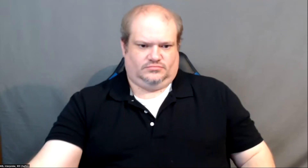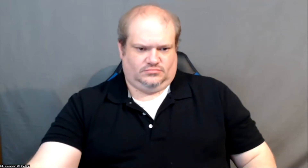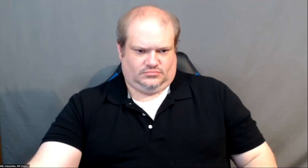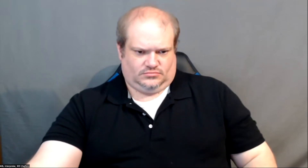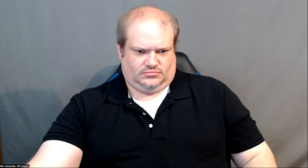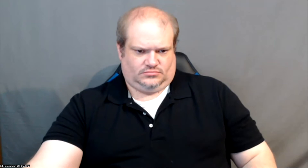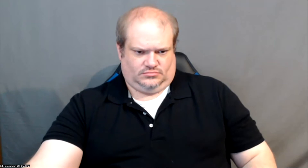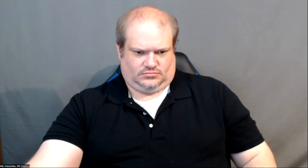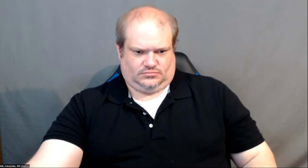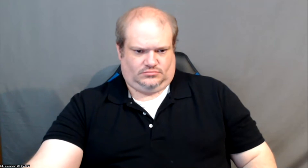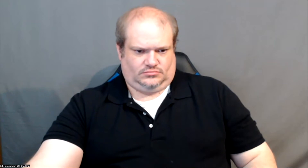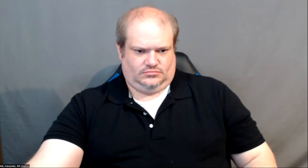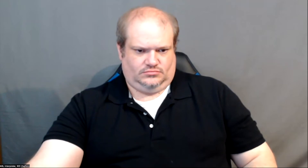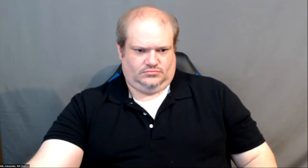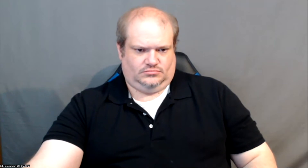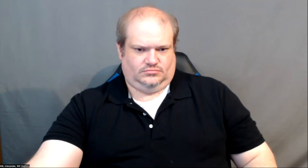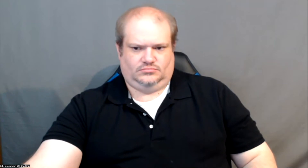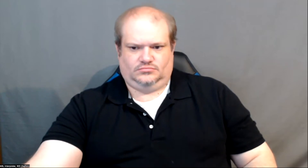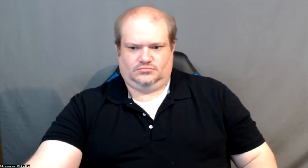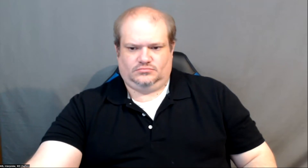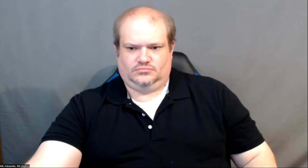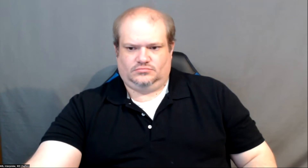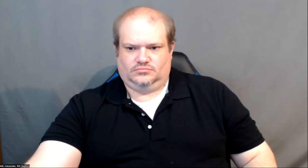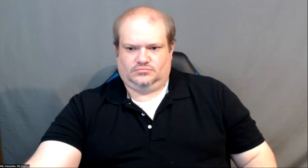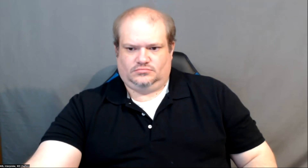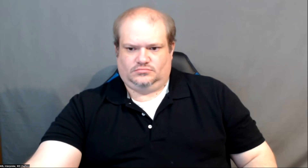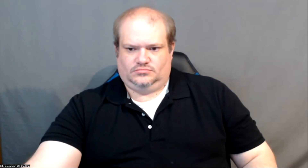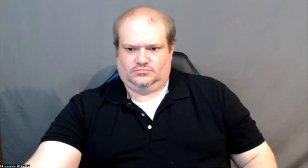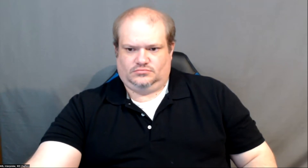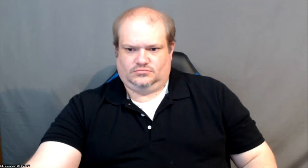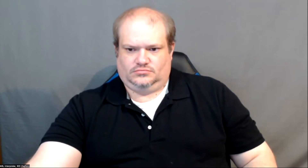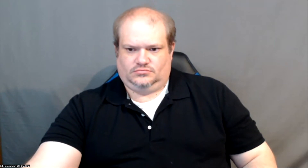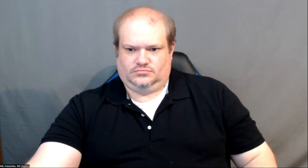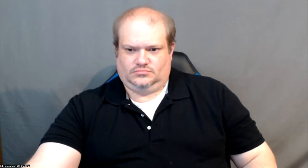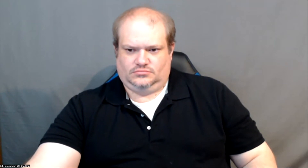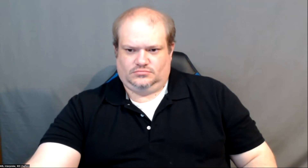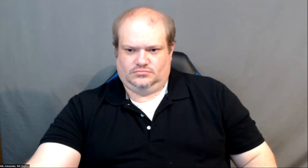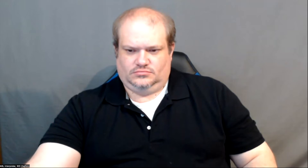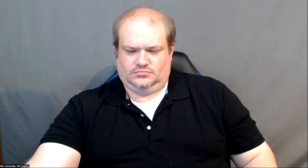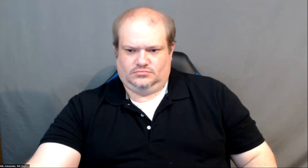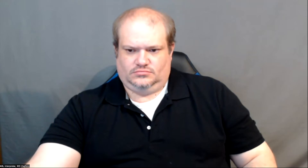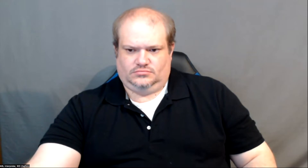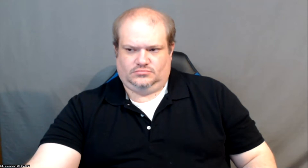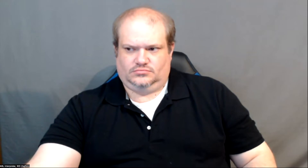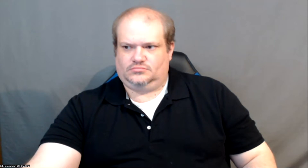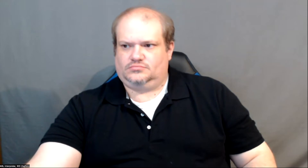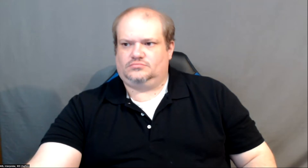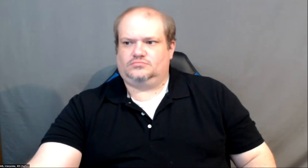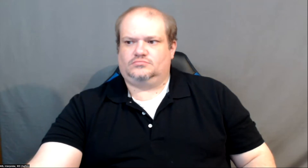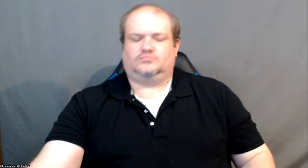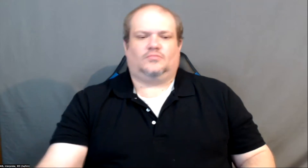is an award winning black storyteller, soul-child of Denver, Colorado, Queen City of the plains and